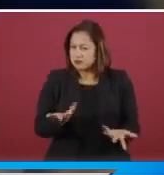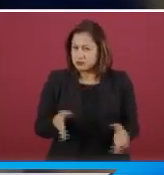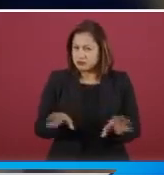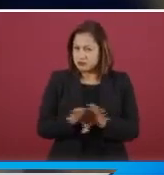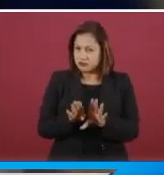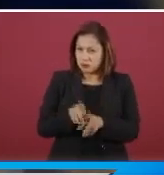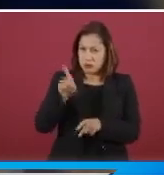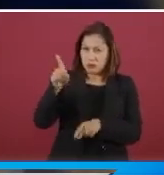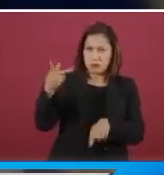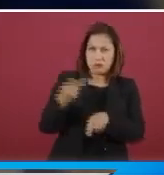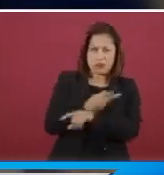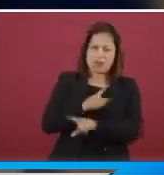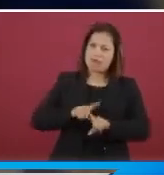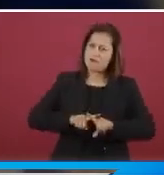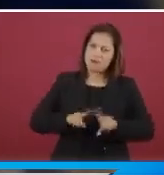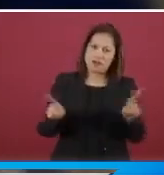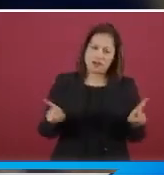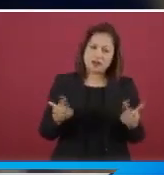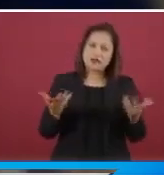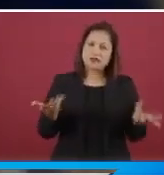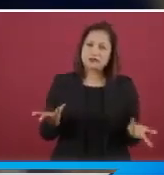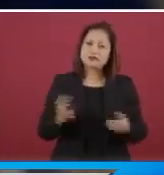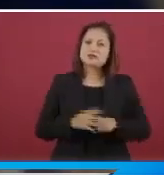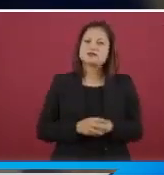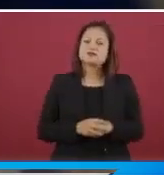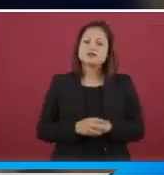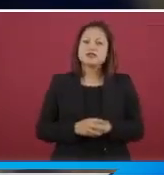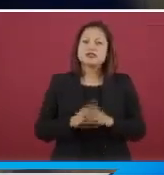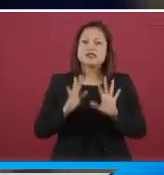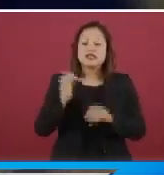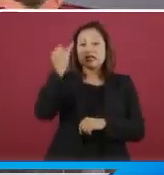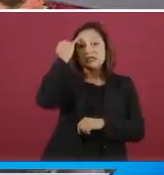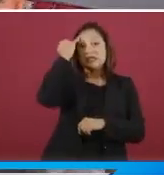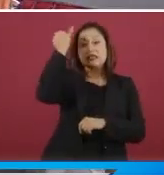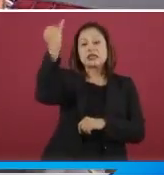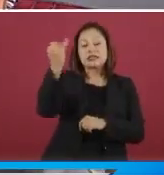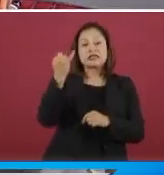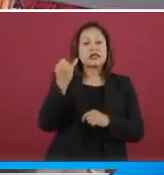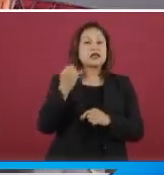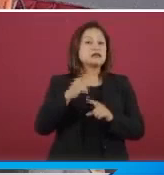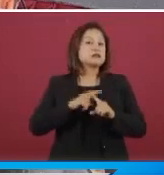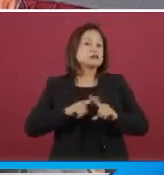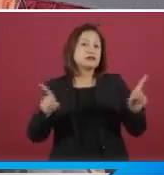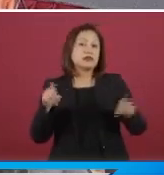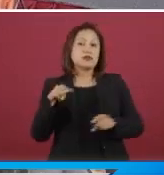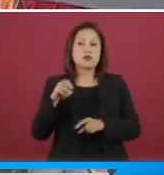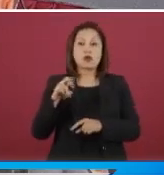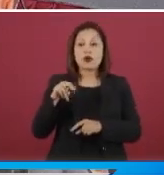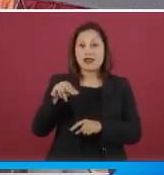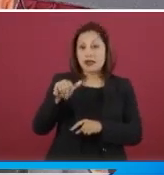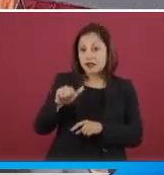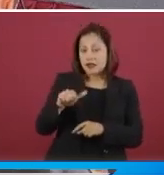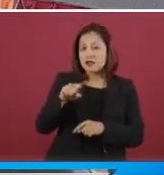asks President Andres Manuel Lopez Obrador not to hold conferences for partisan purposes the Austerity Law is for the entire Government